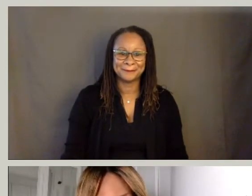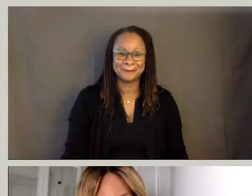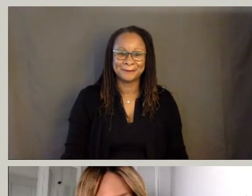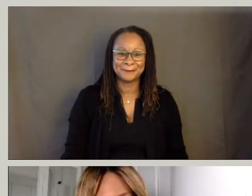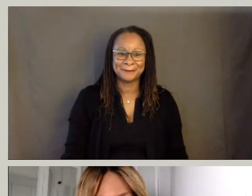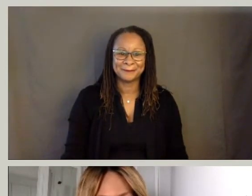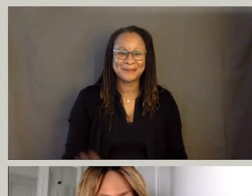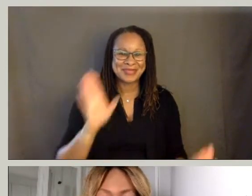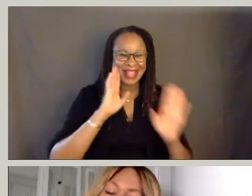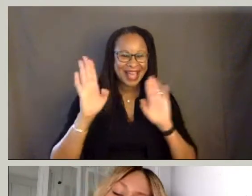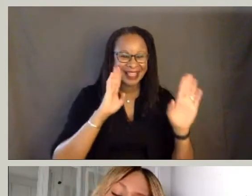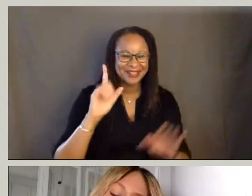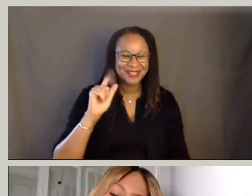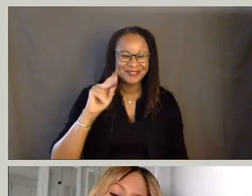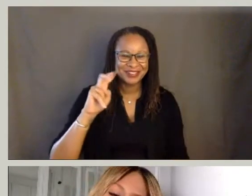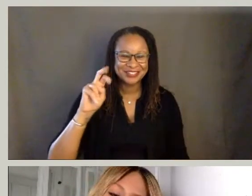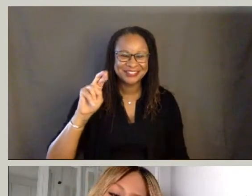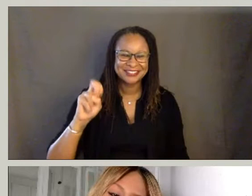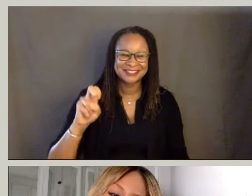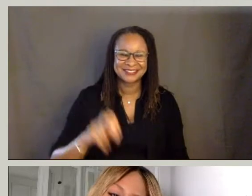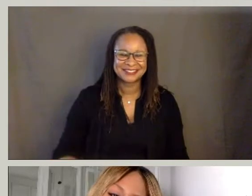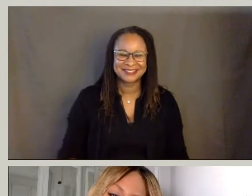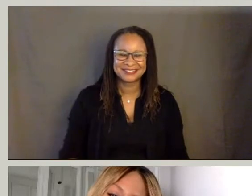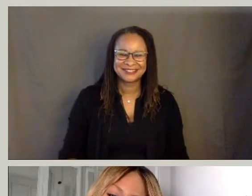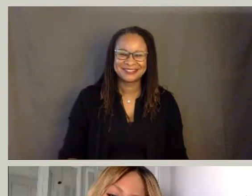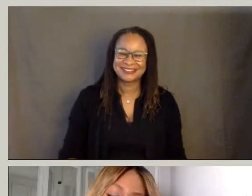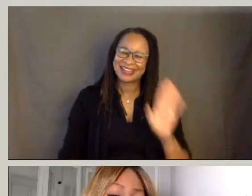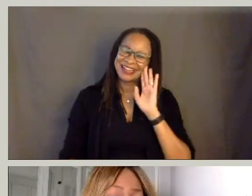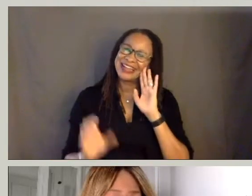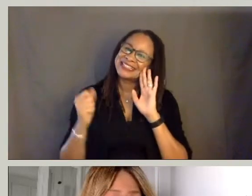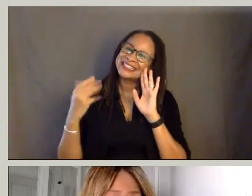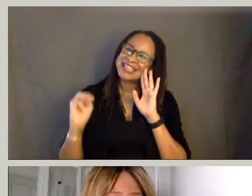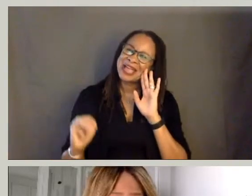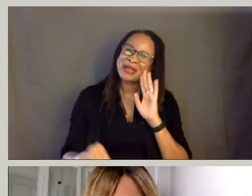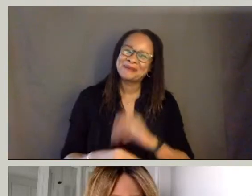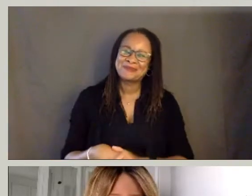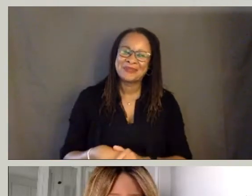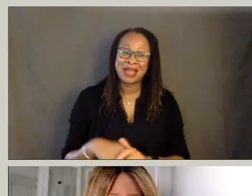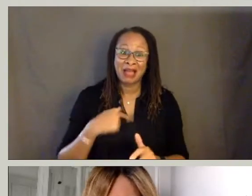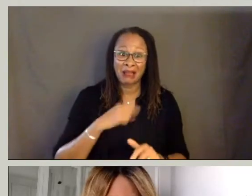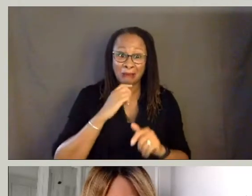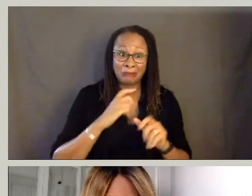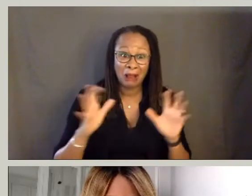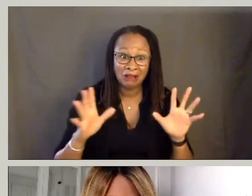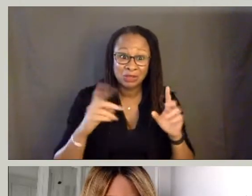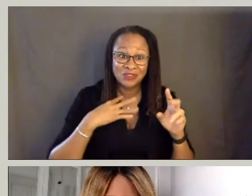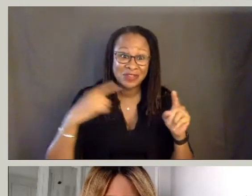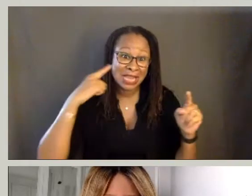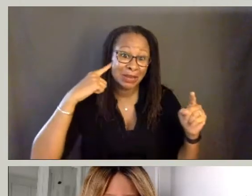Hi, Laverne. Sam, Sam, Sam, am I muted? Am I un-muted? Can you hear me, darlin'?